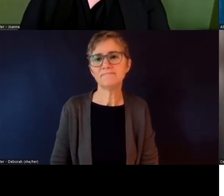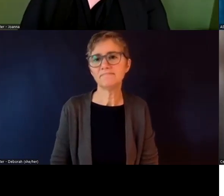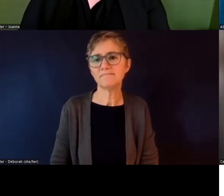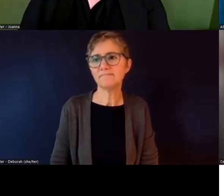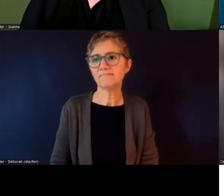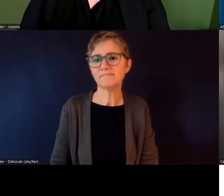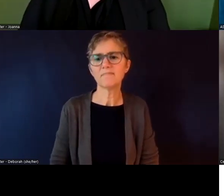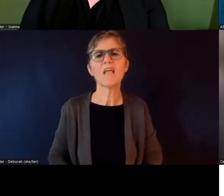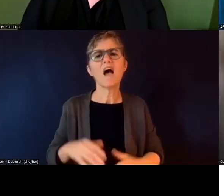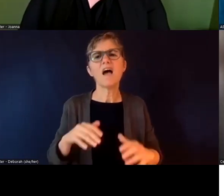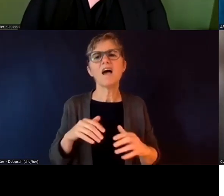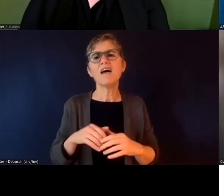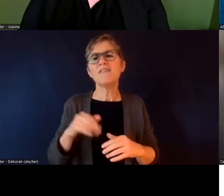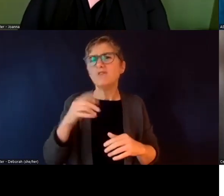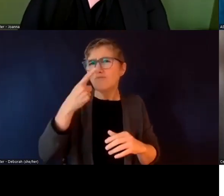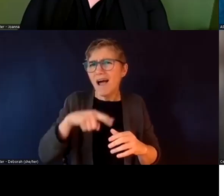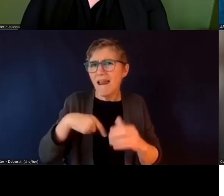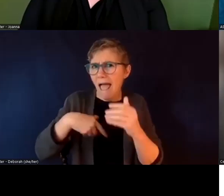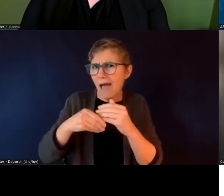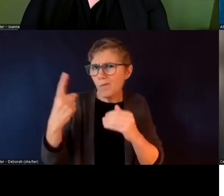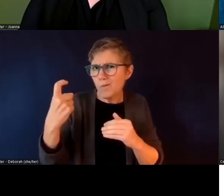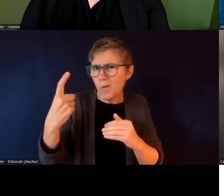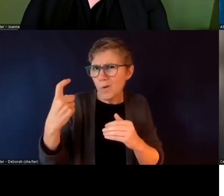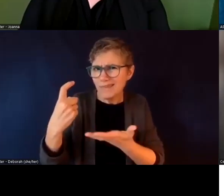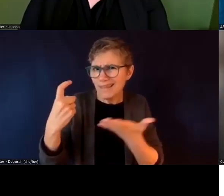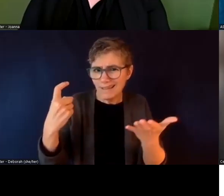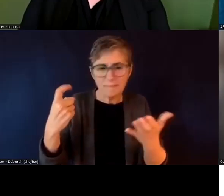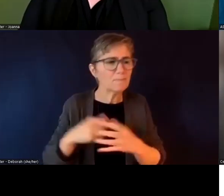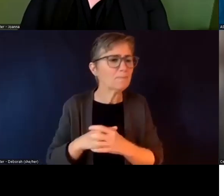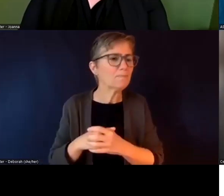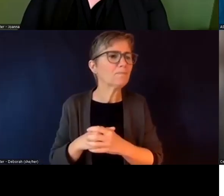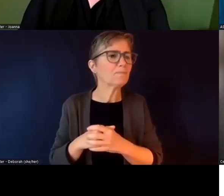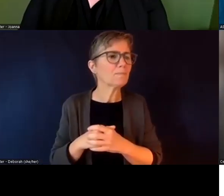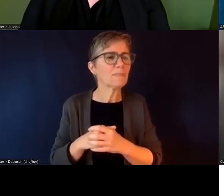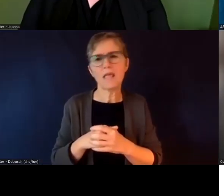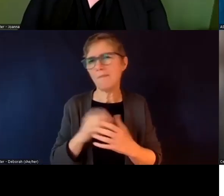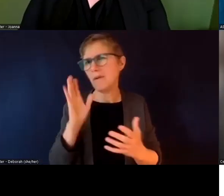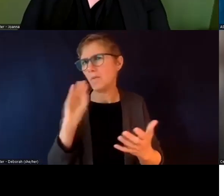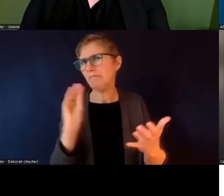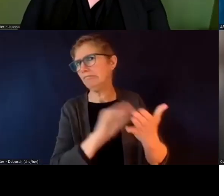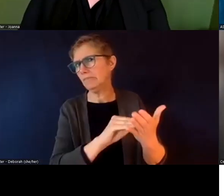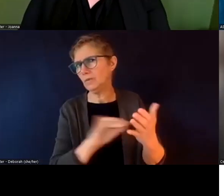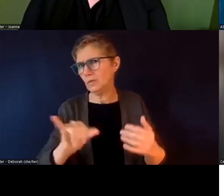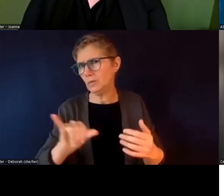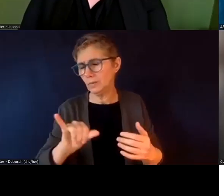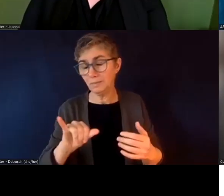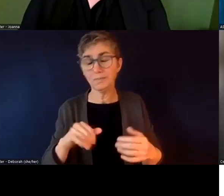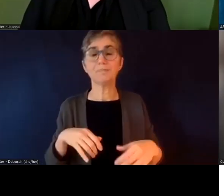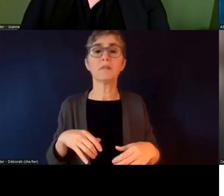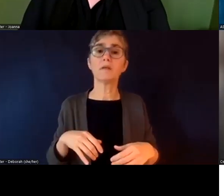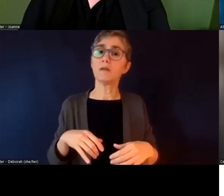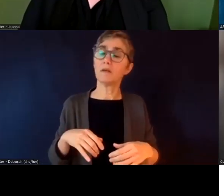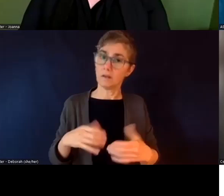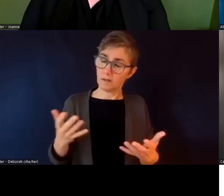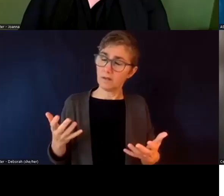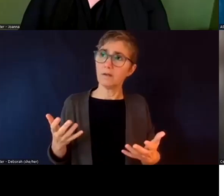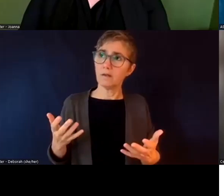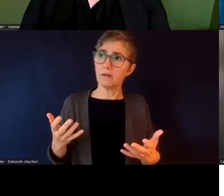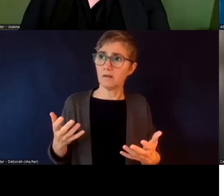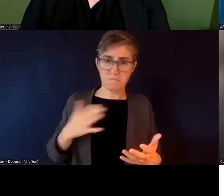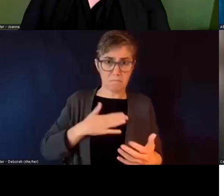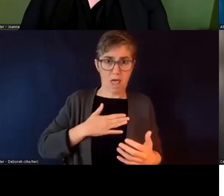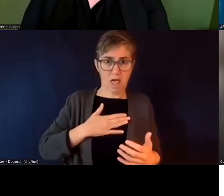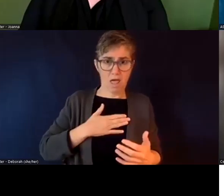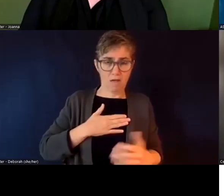thing to say, Megan. Sure. I'm coming up on the thing. So you know what happened in my recovery